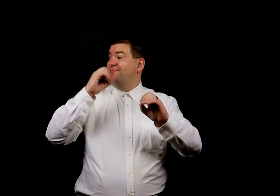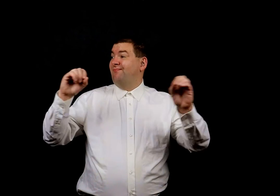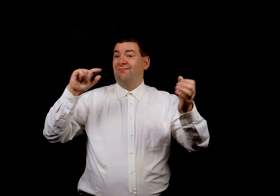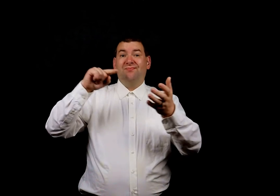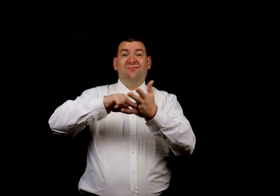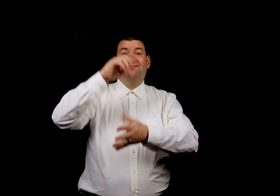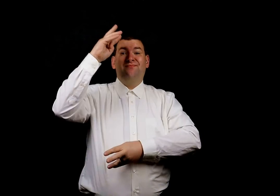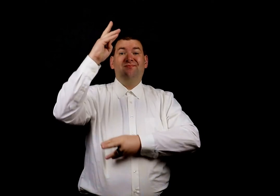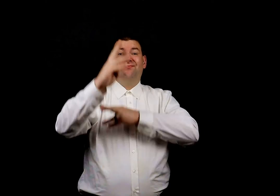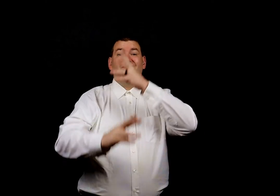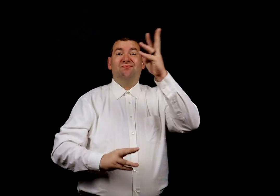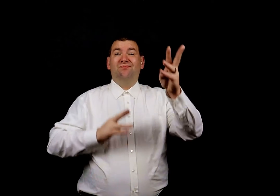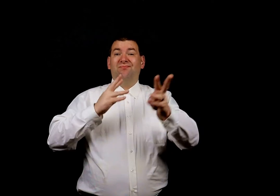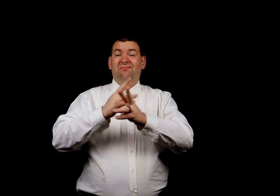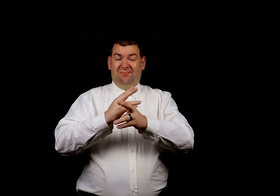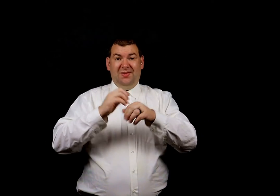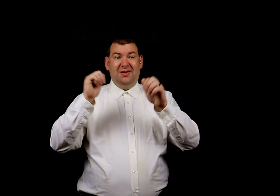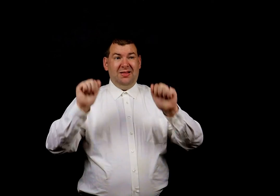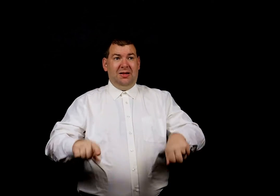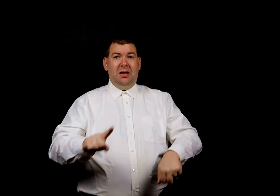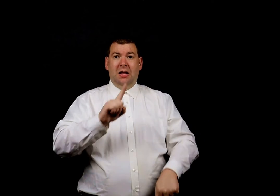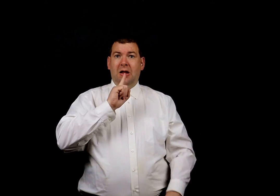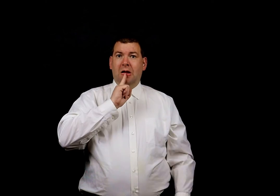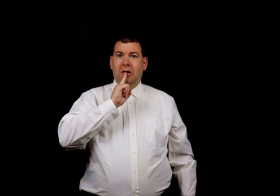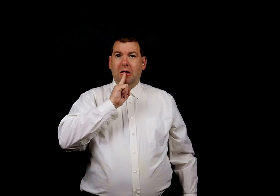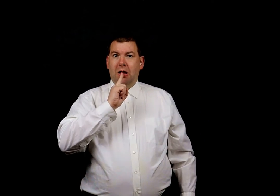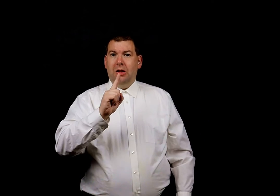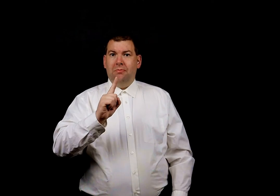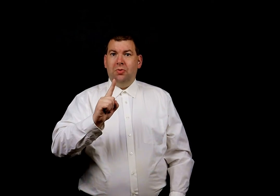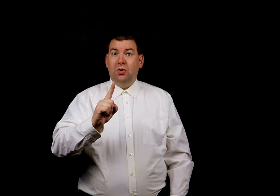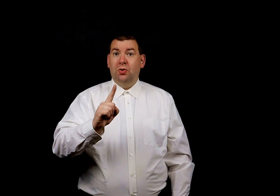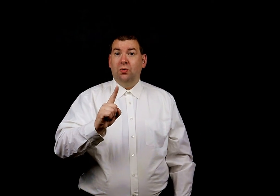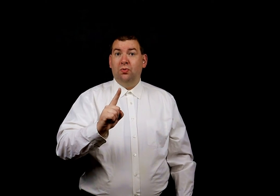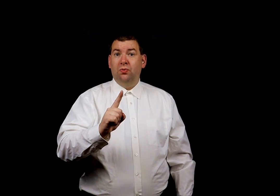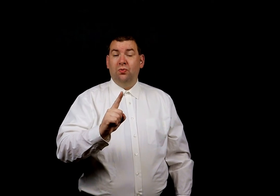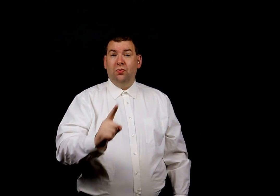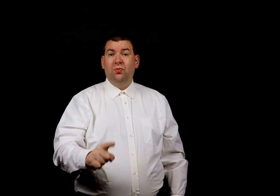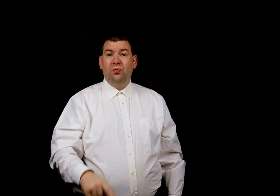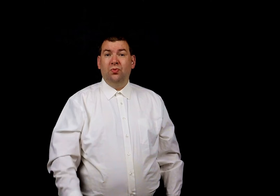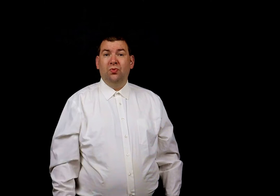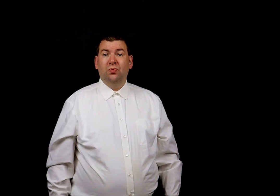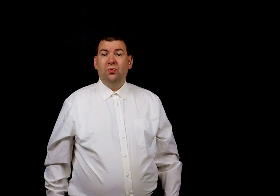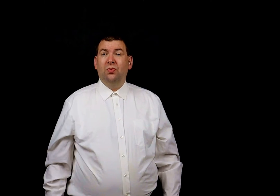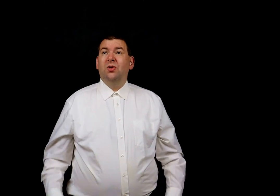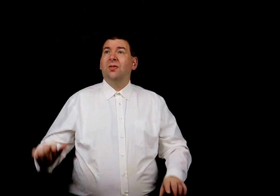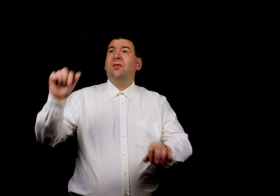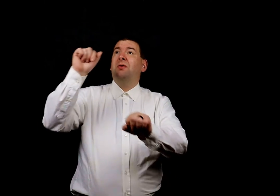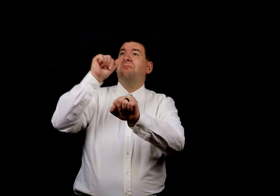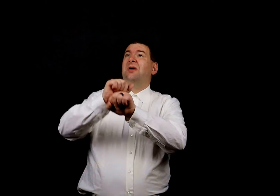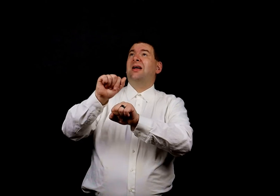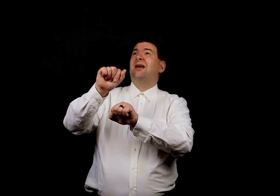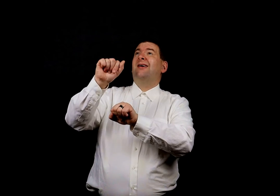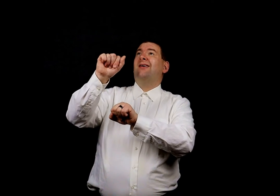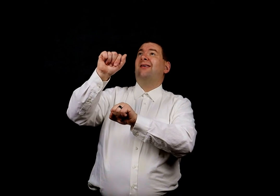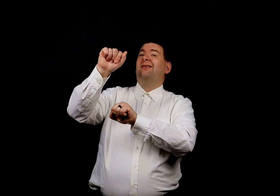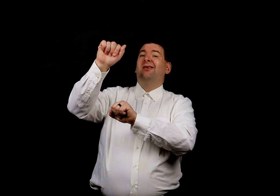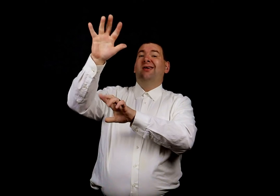in this world could ever be true Let the mountains